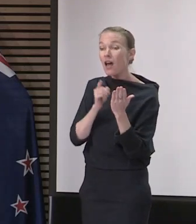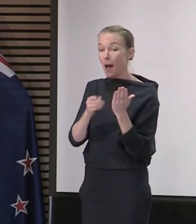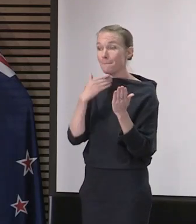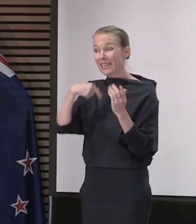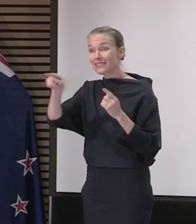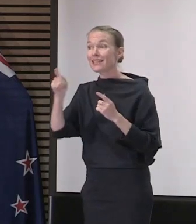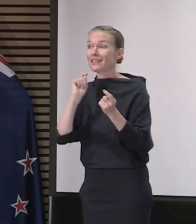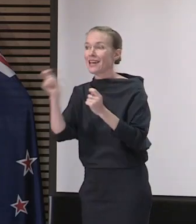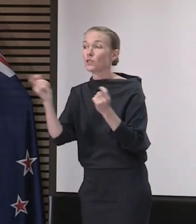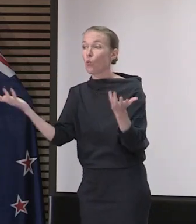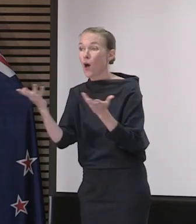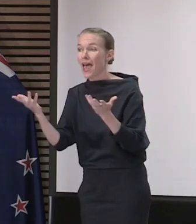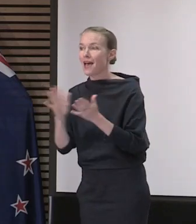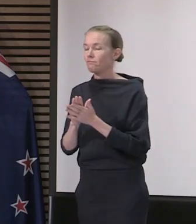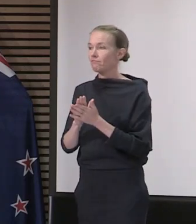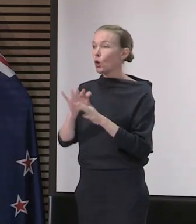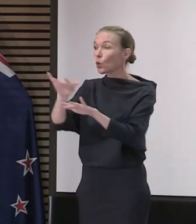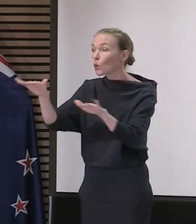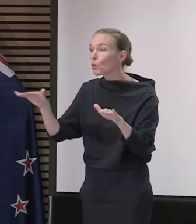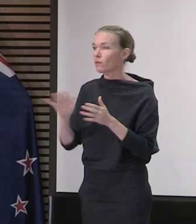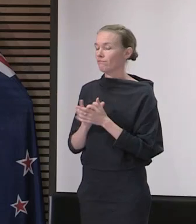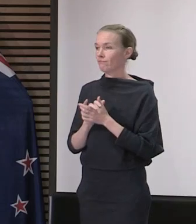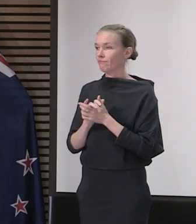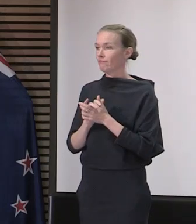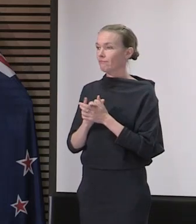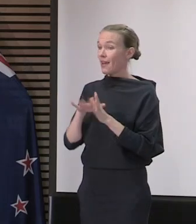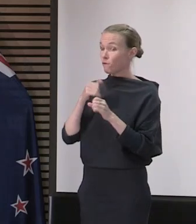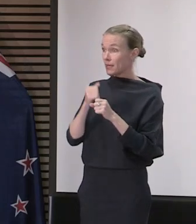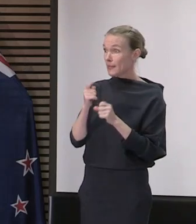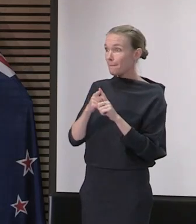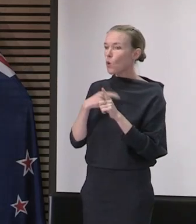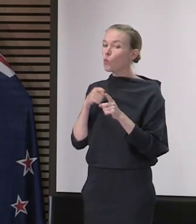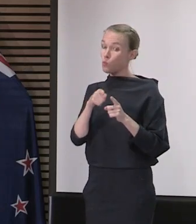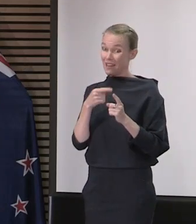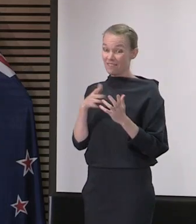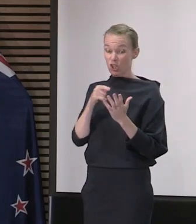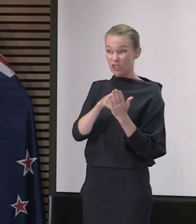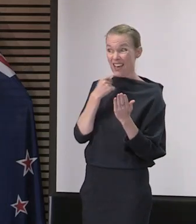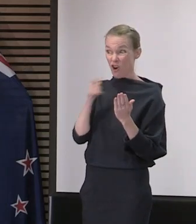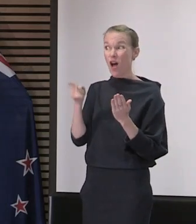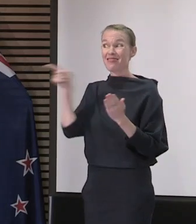made very clear detailed advice about a sort of environment they should be testing and the numbers of